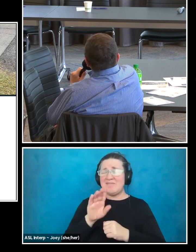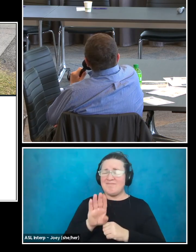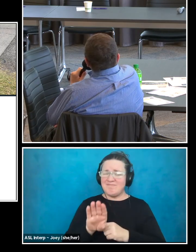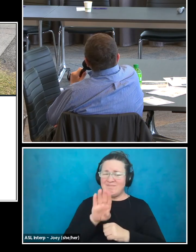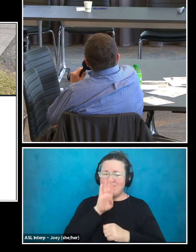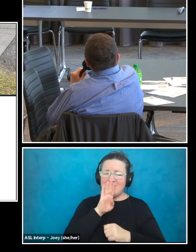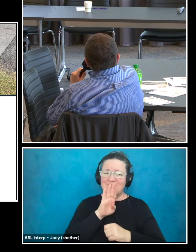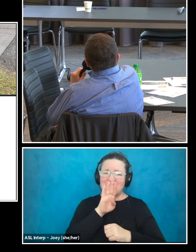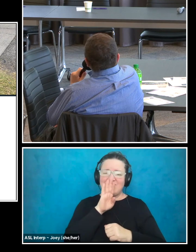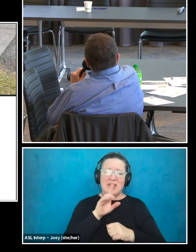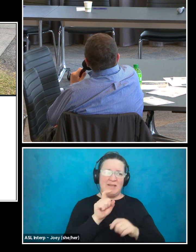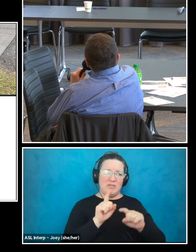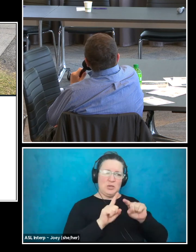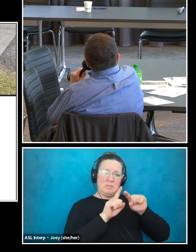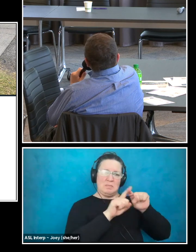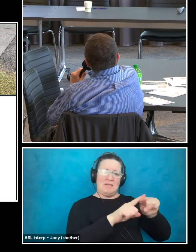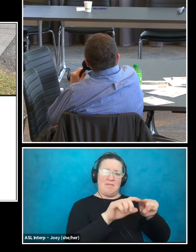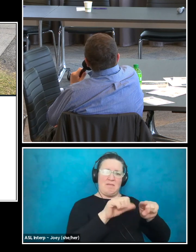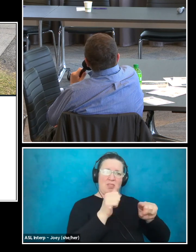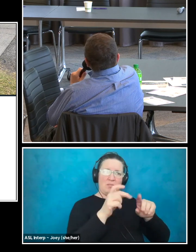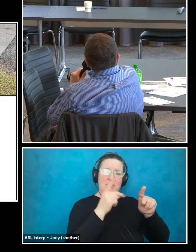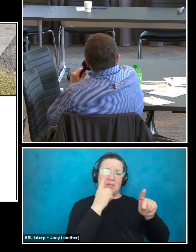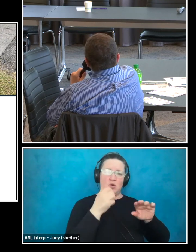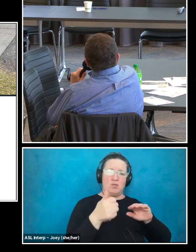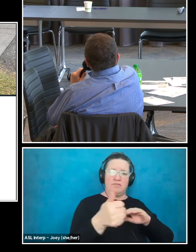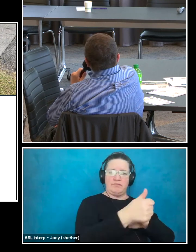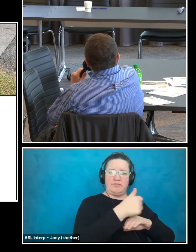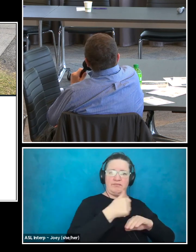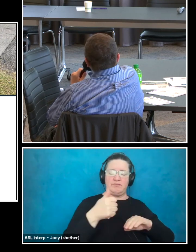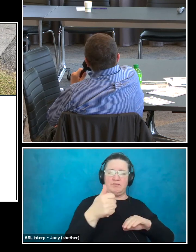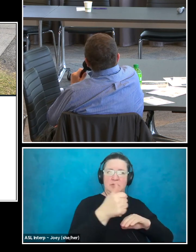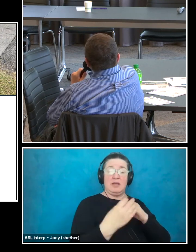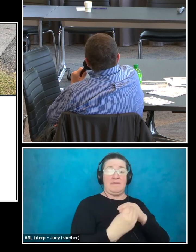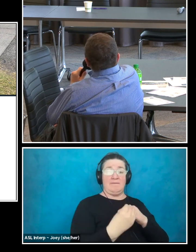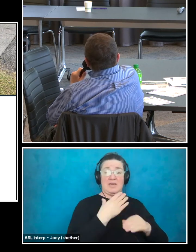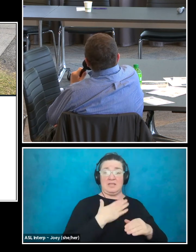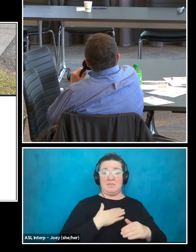It really affects me to the point where it's easier to just isolate myself in my room so I